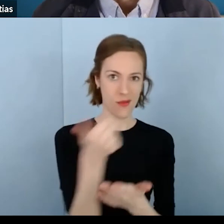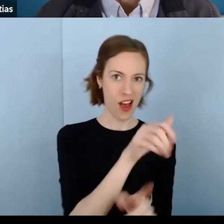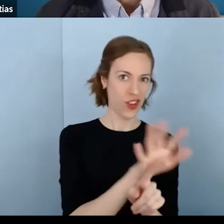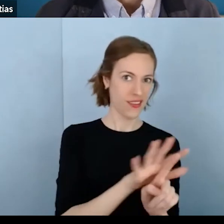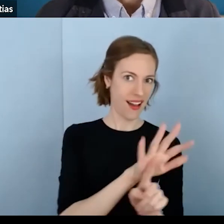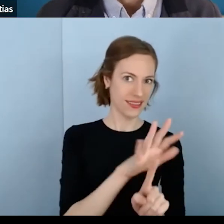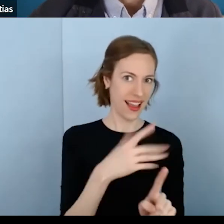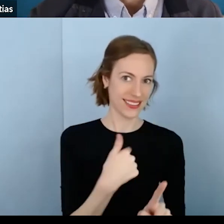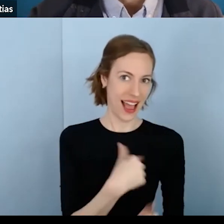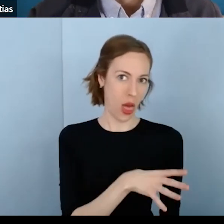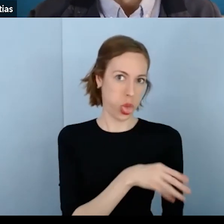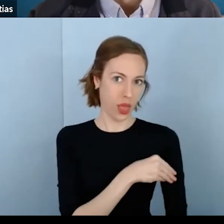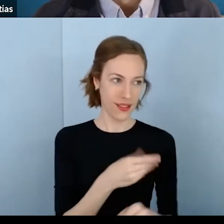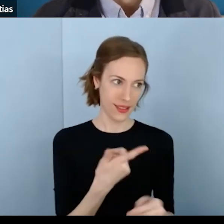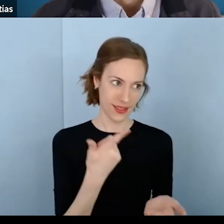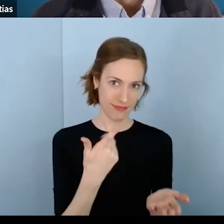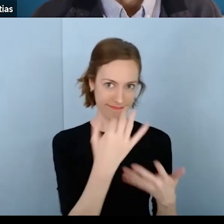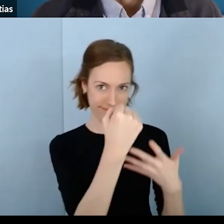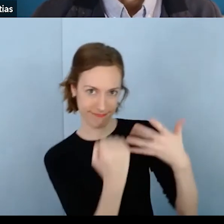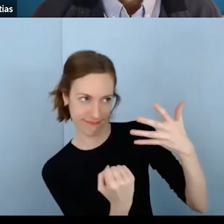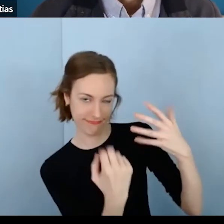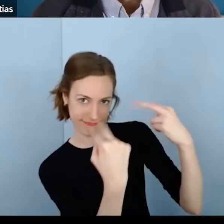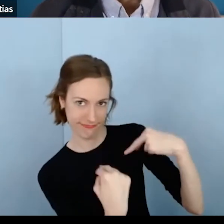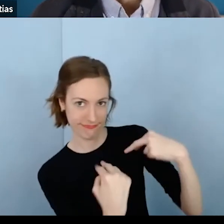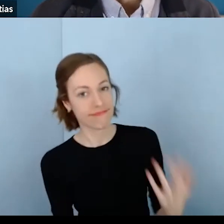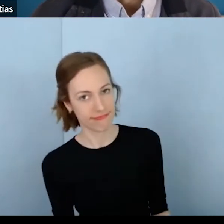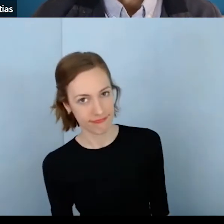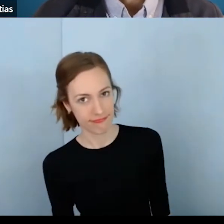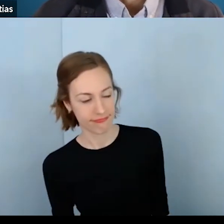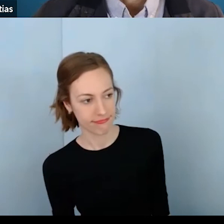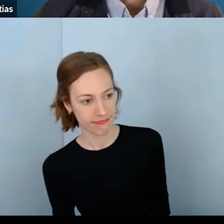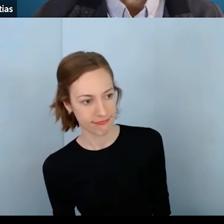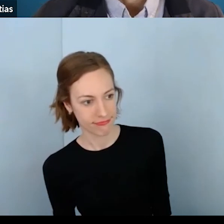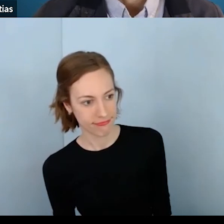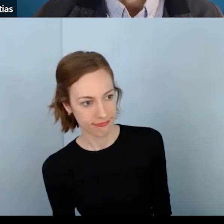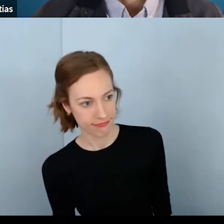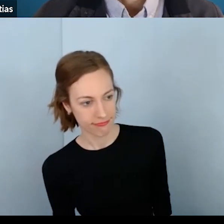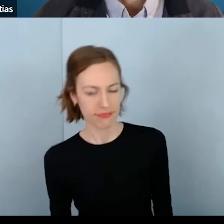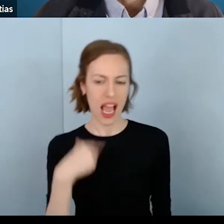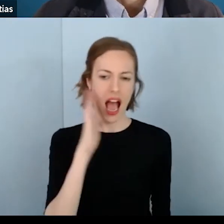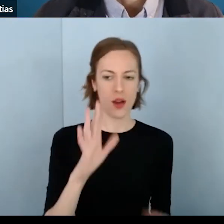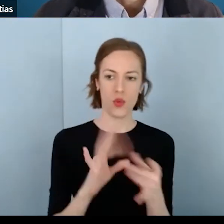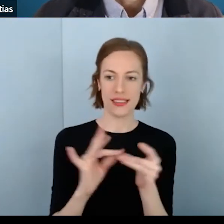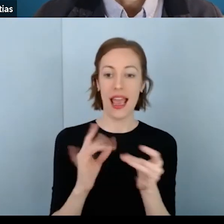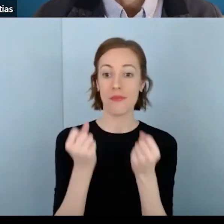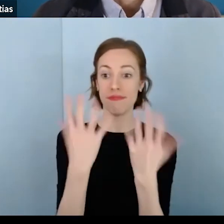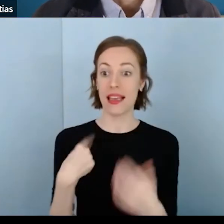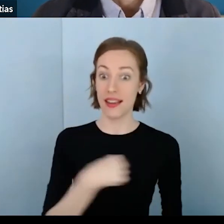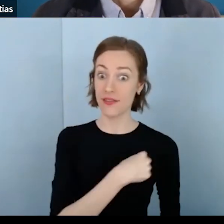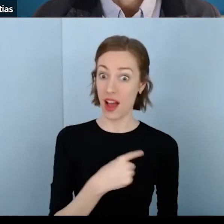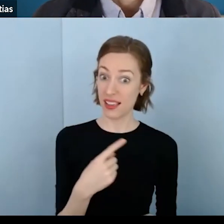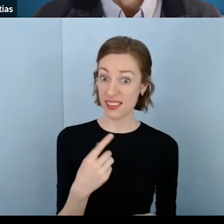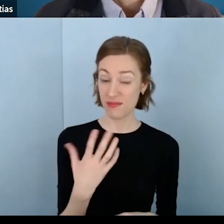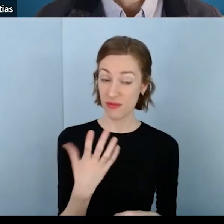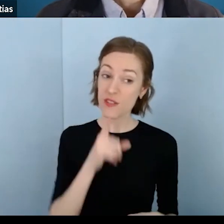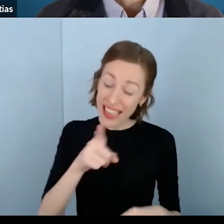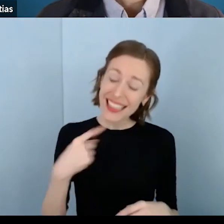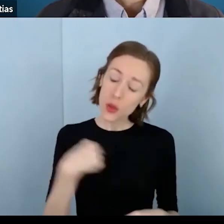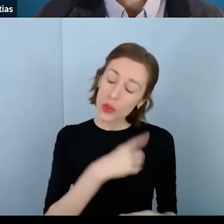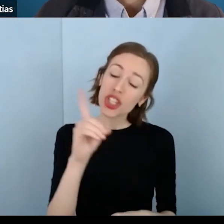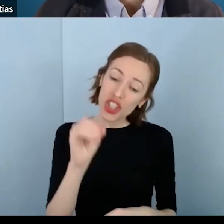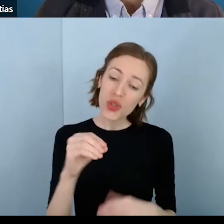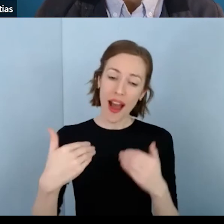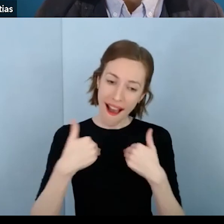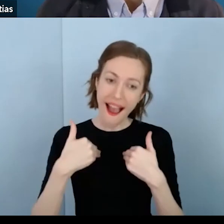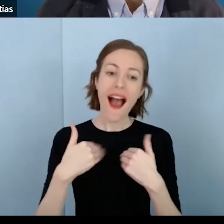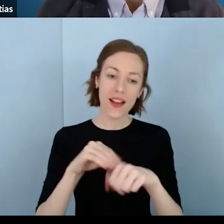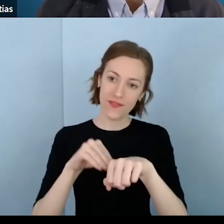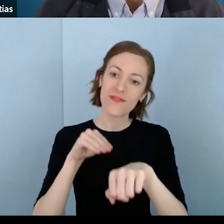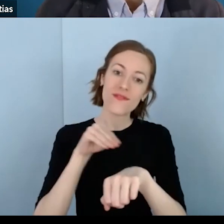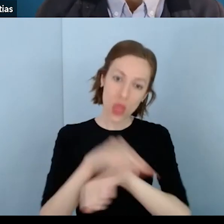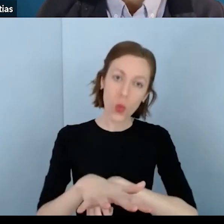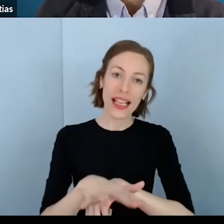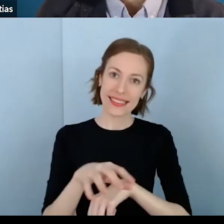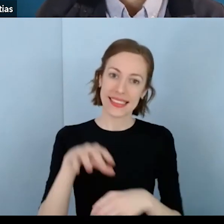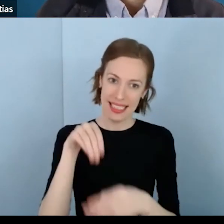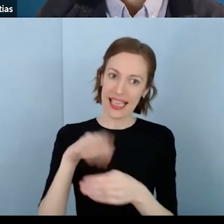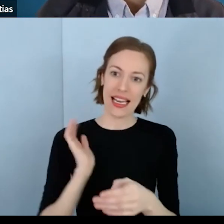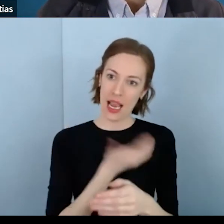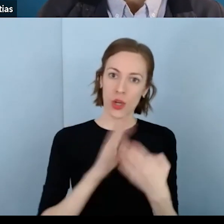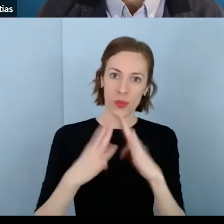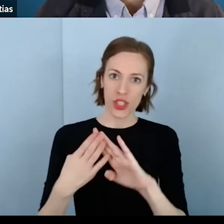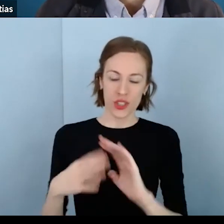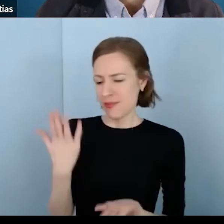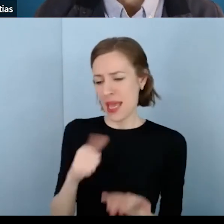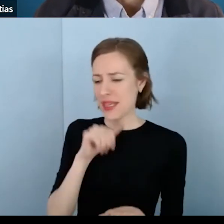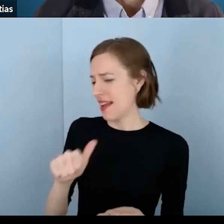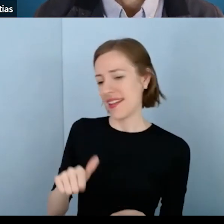And what I would say is that many of us actually do have substantial influence in our communities and our context we might not all be moderators of the 25 million person discussion community.